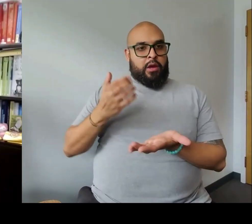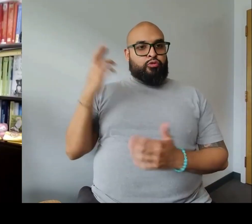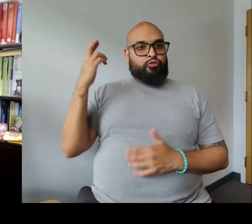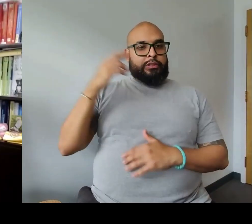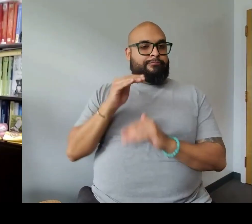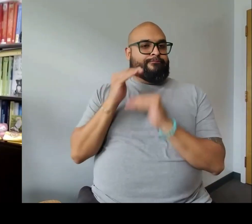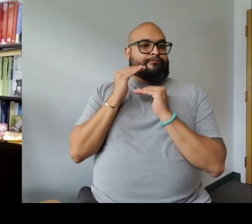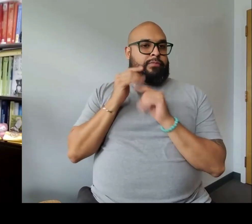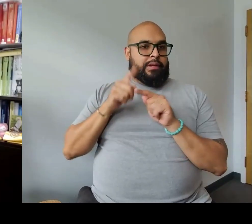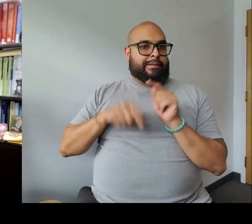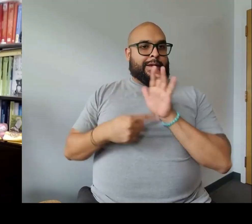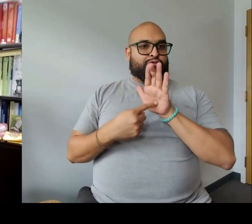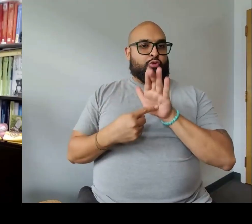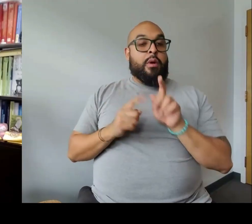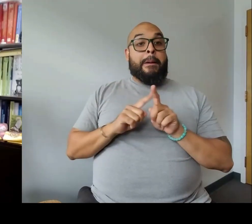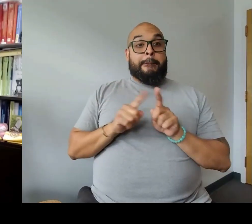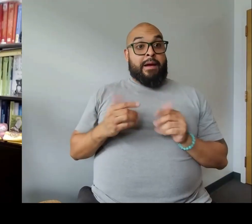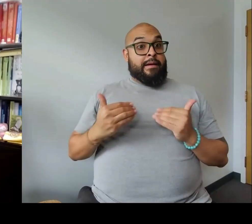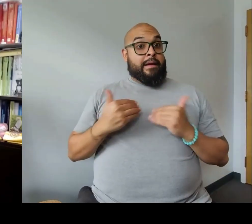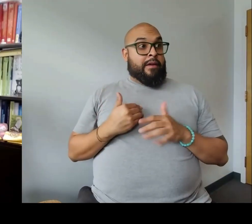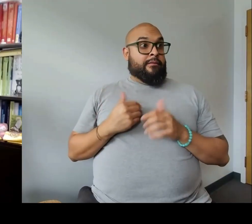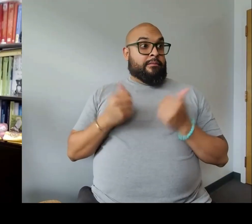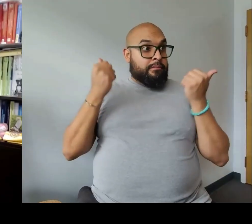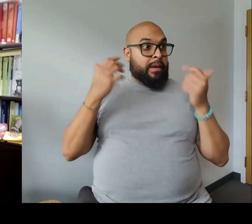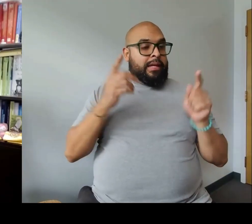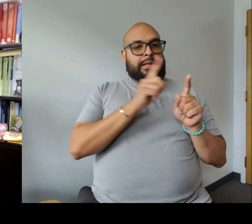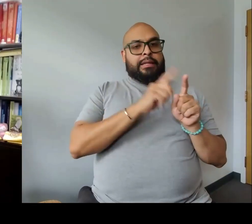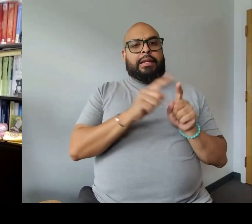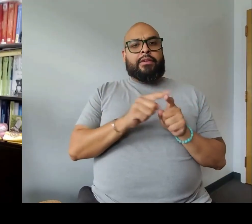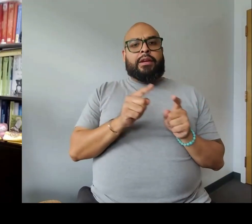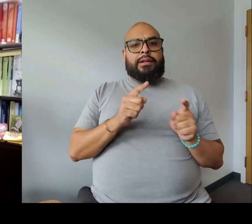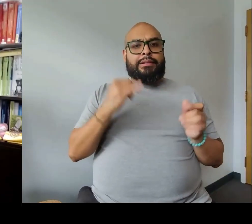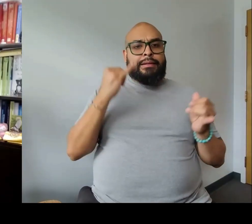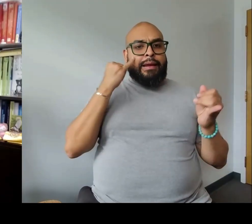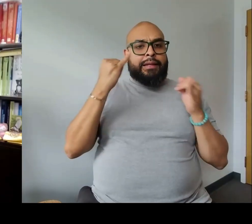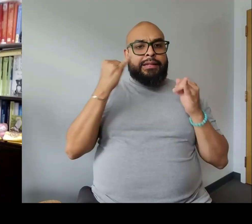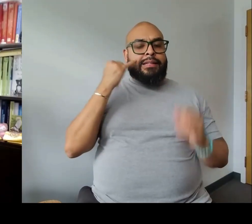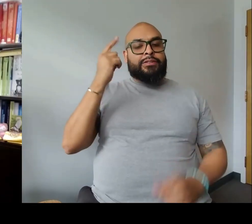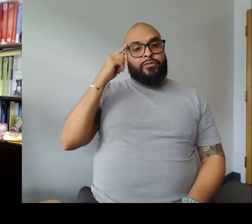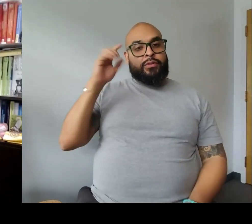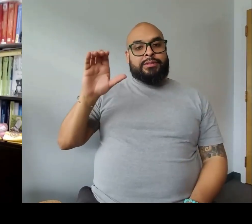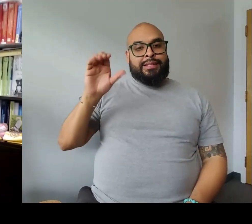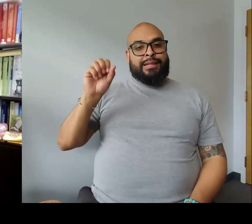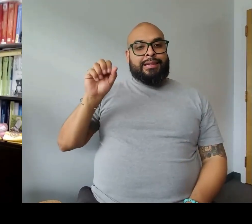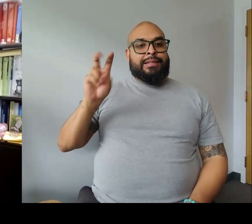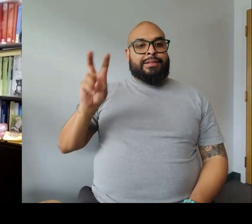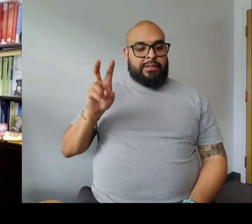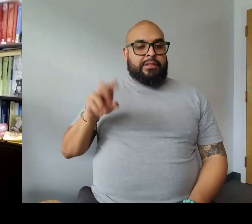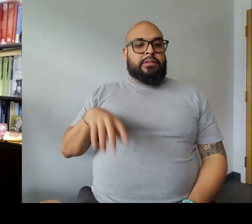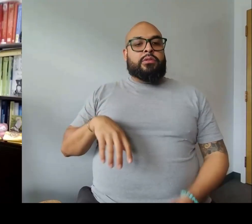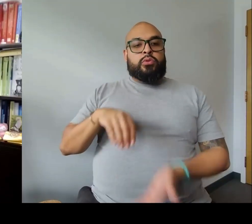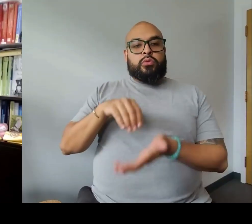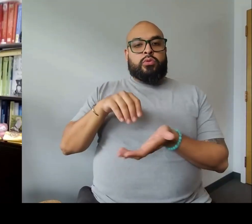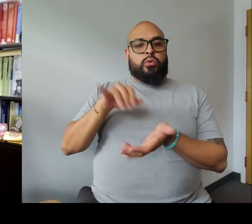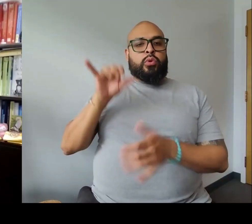But we do have a lot of different videos on our CSB YouTube channel of our students reading using different